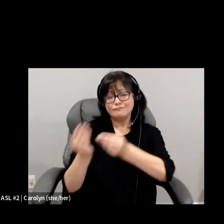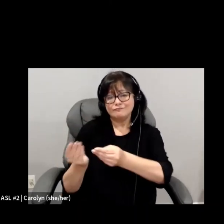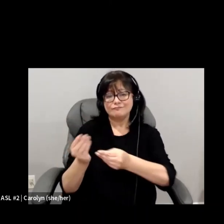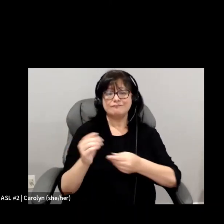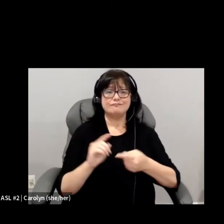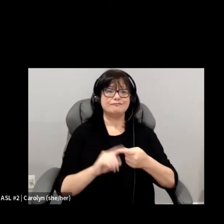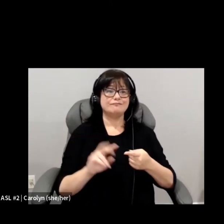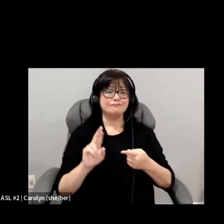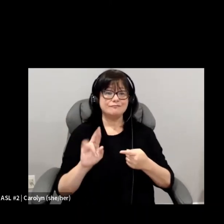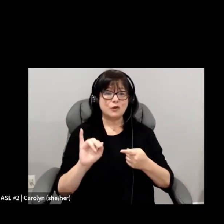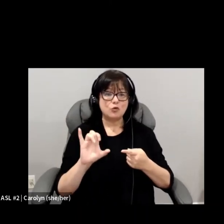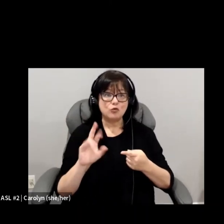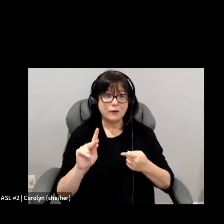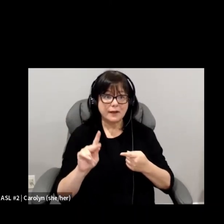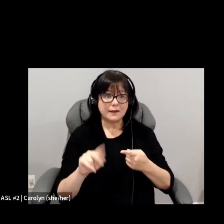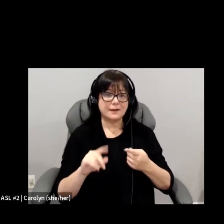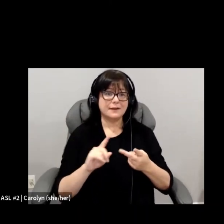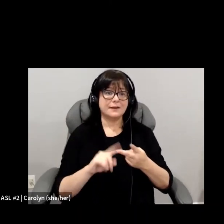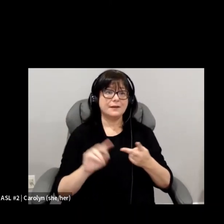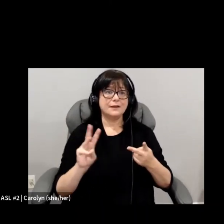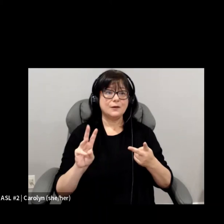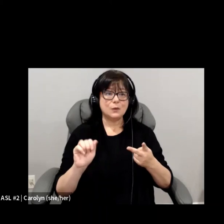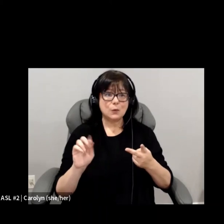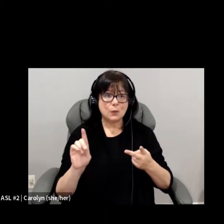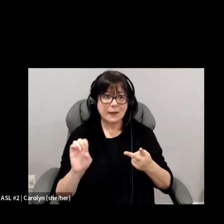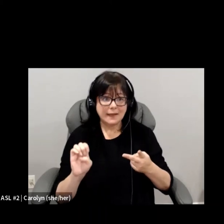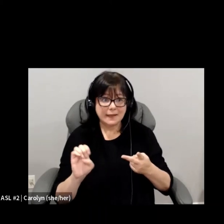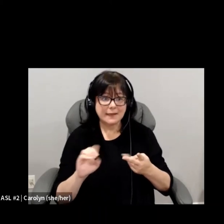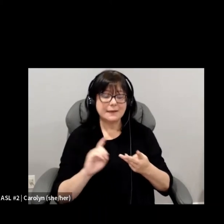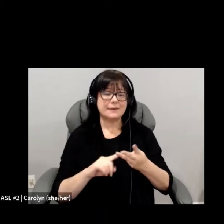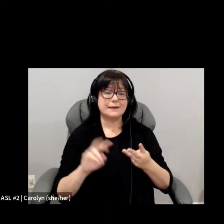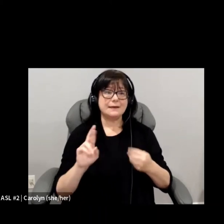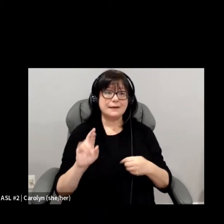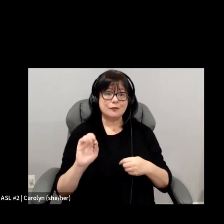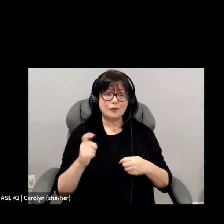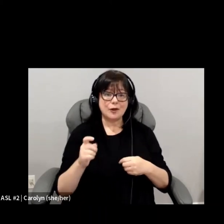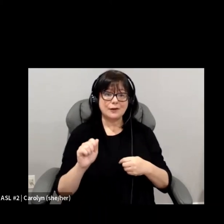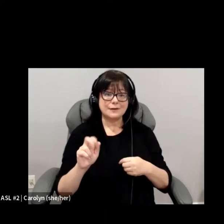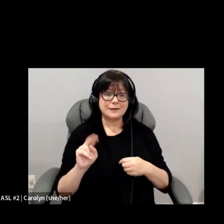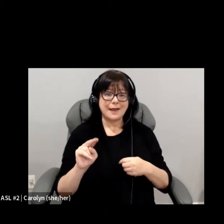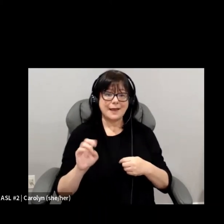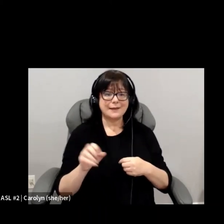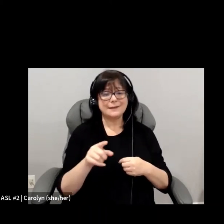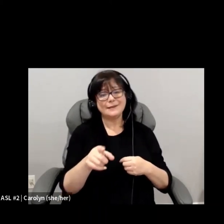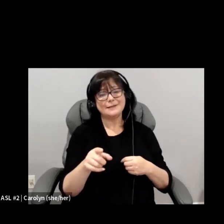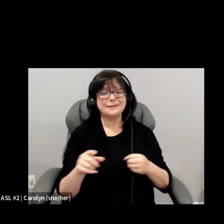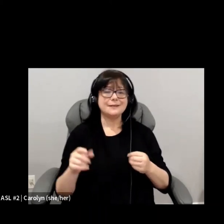THIS IS WHAT WE - THIS IS OUR TOKEN OF ACKNOWLEDGEMENT.